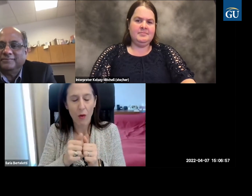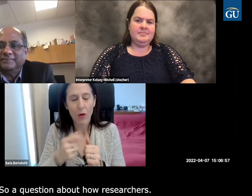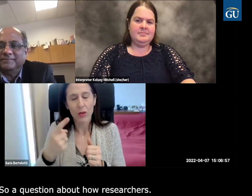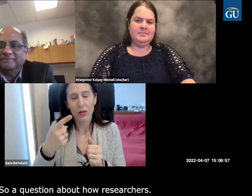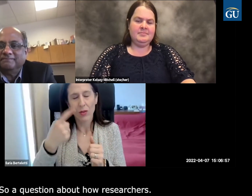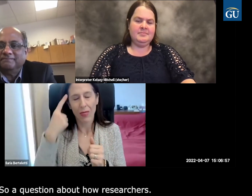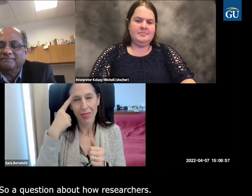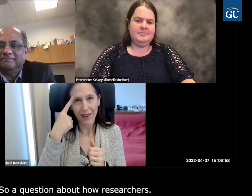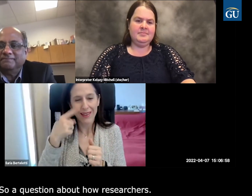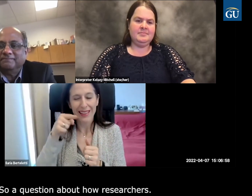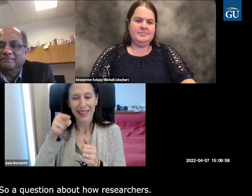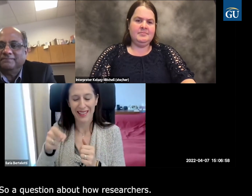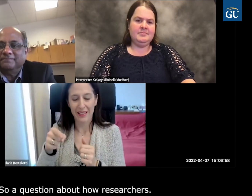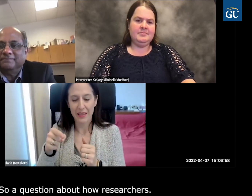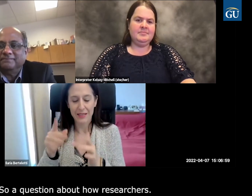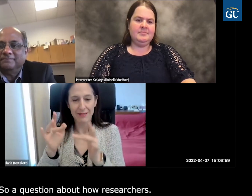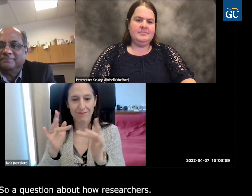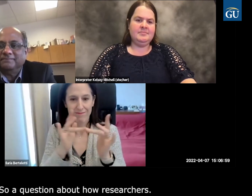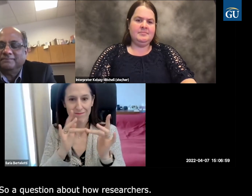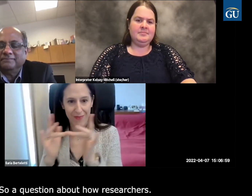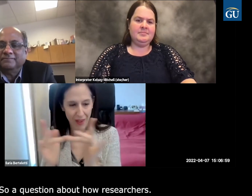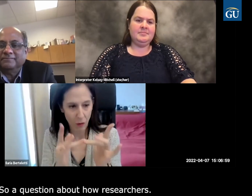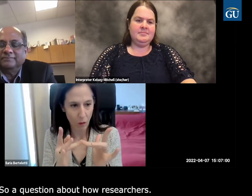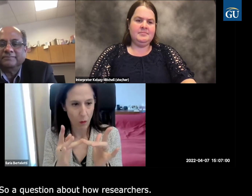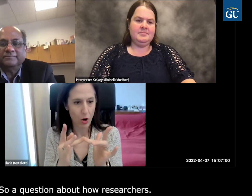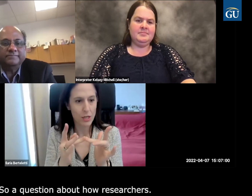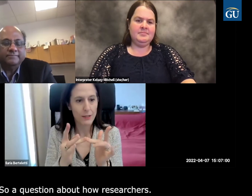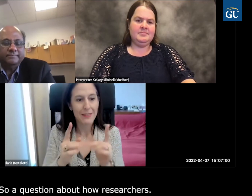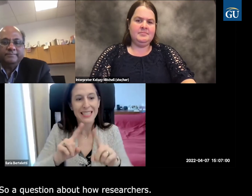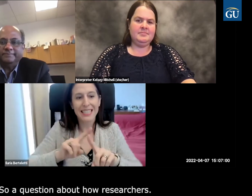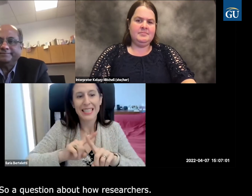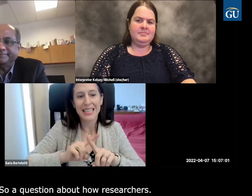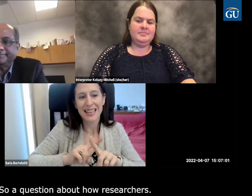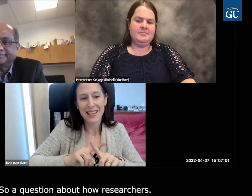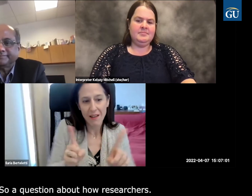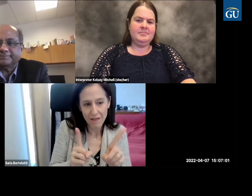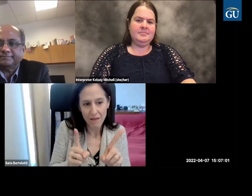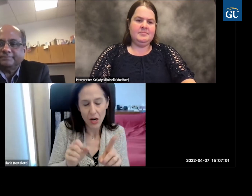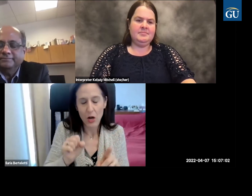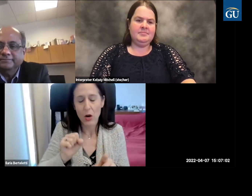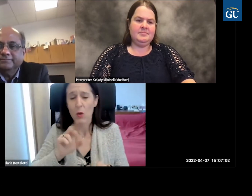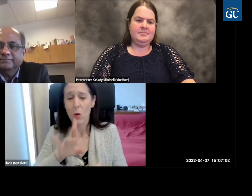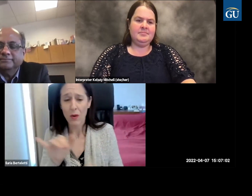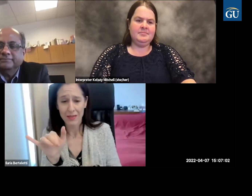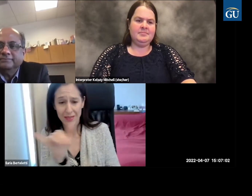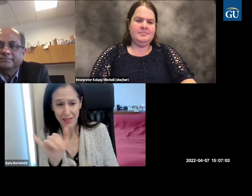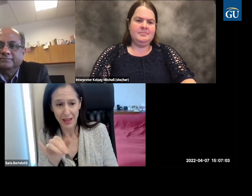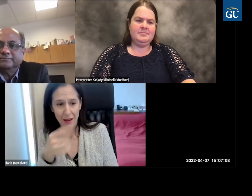so a question about how researchers